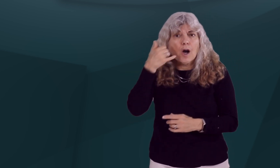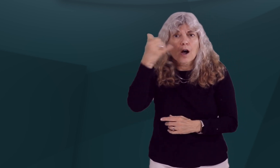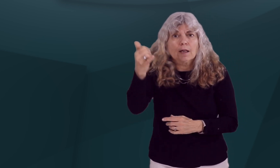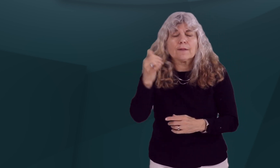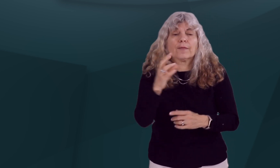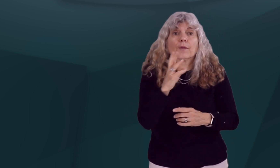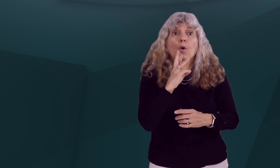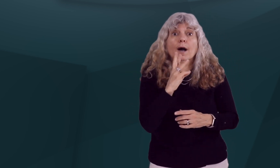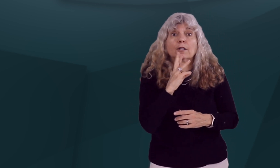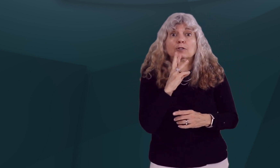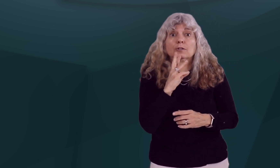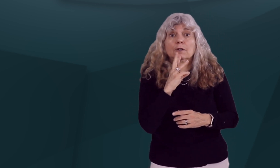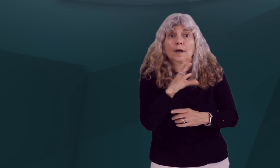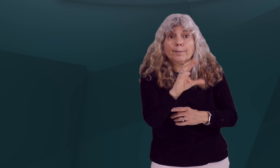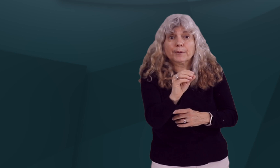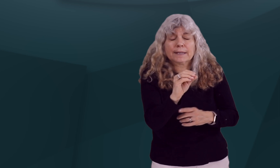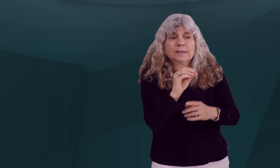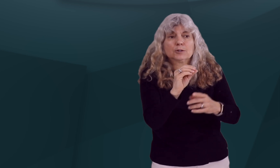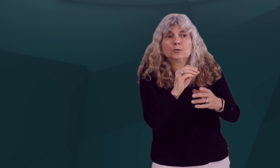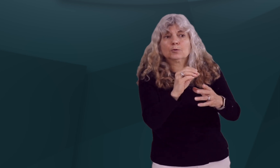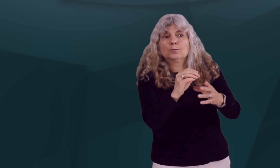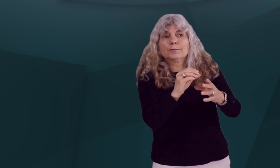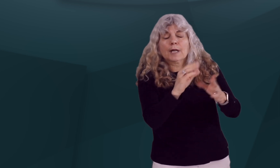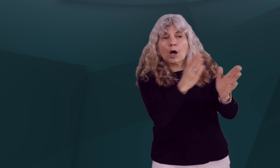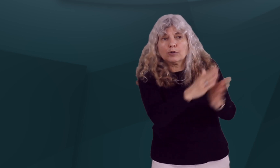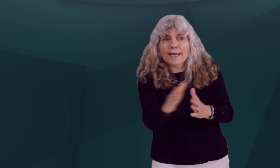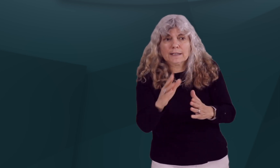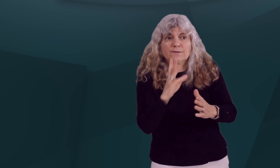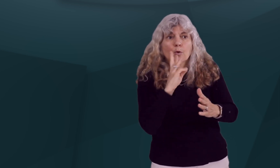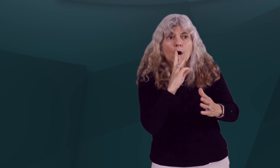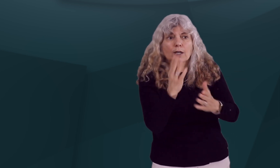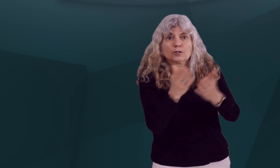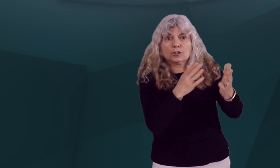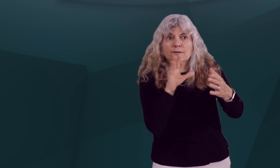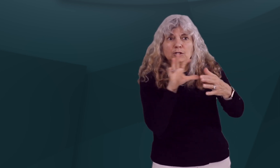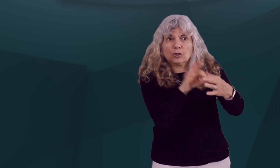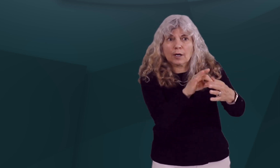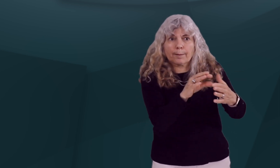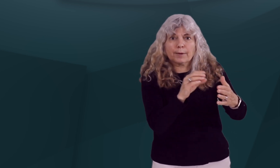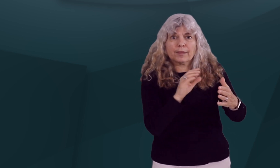Then they are better prepared in the future to make calls such as calling the water company